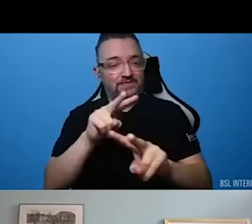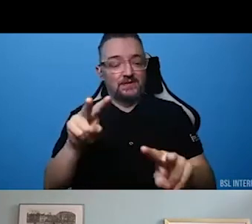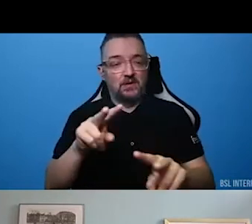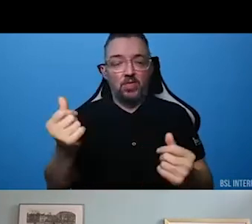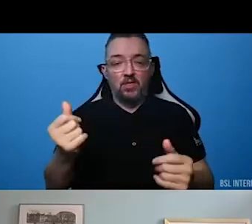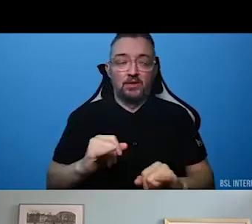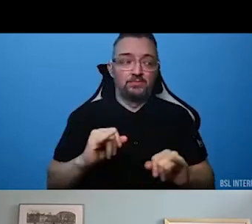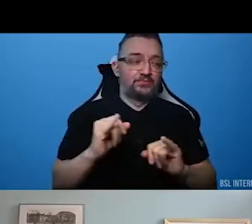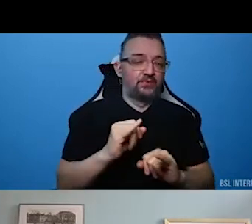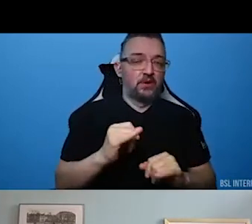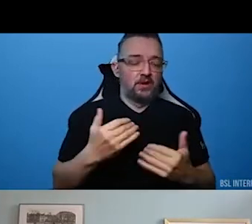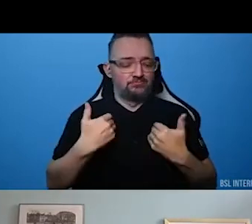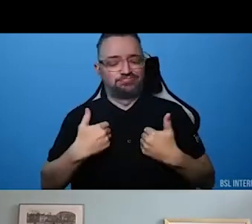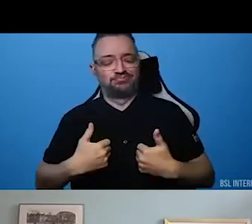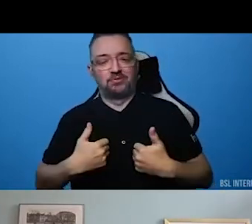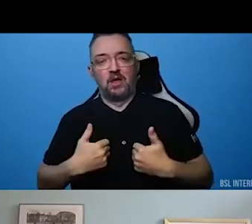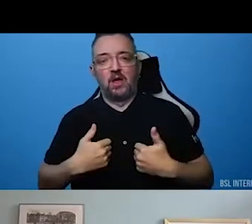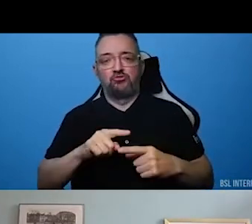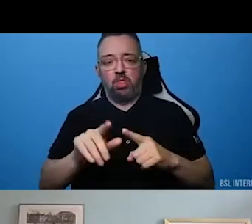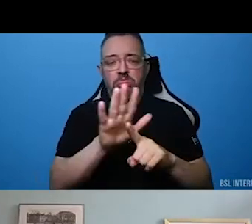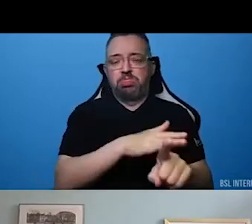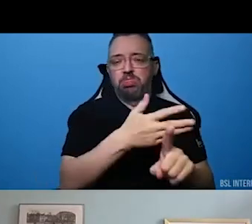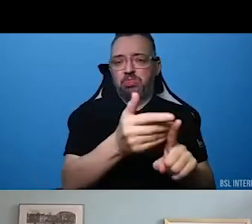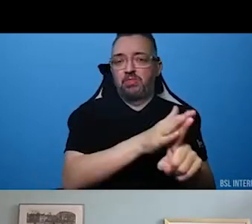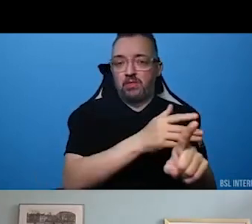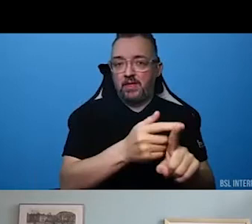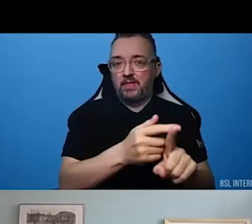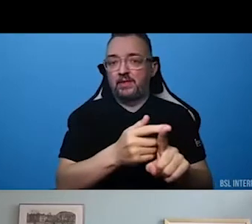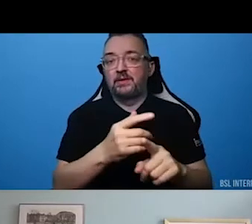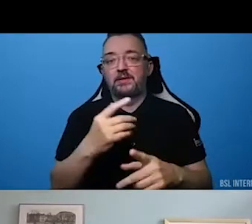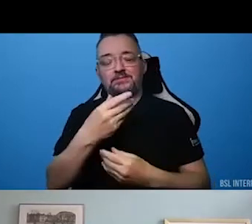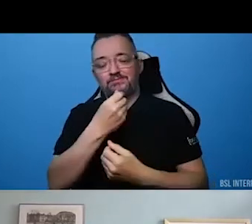luxury with exploitation and aesthetics with resistance.